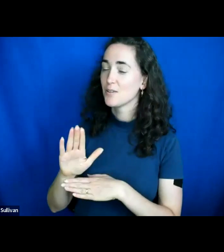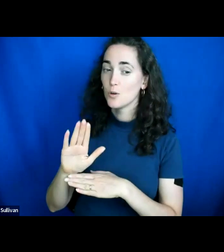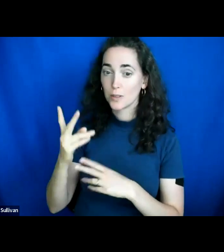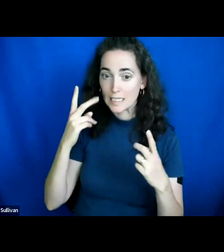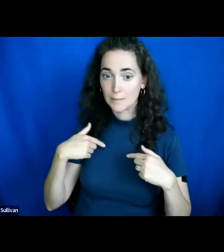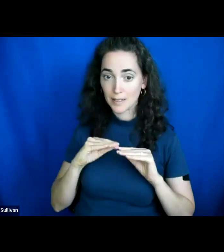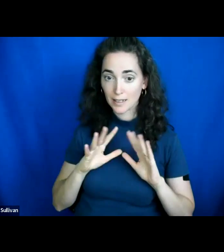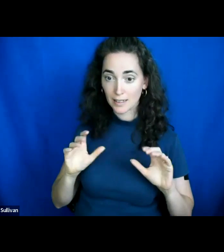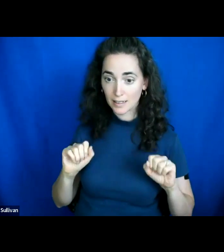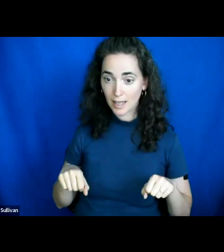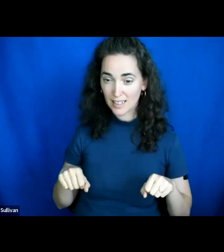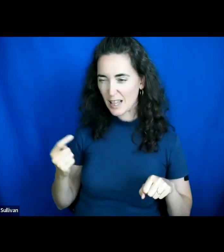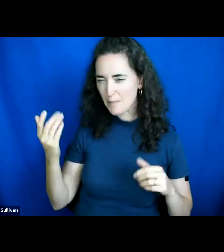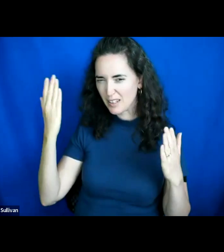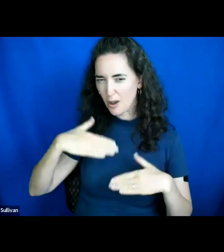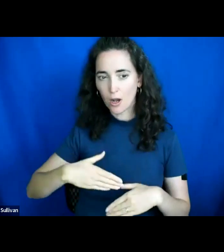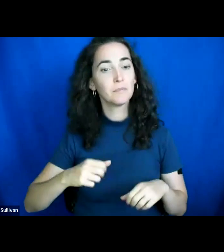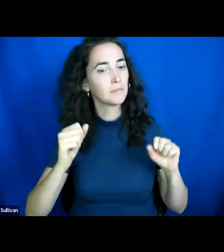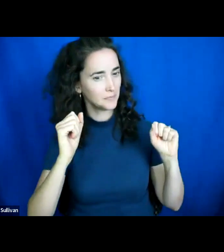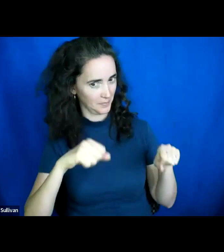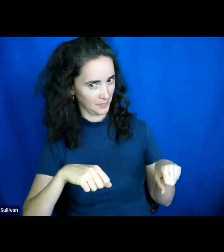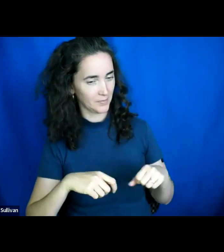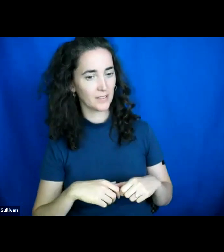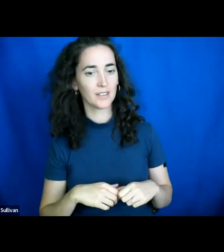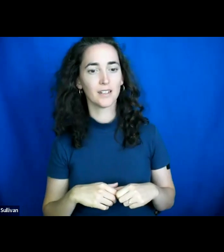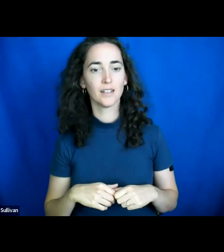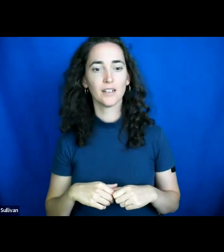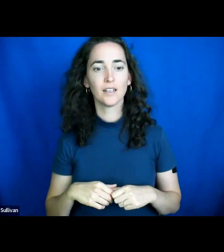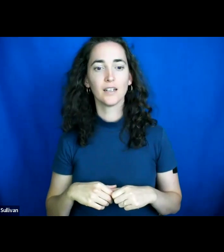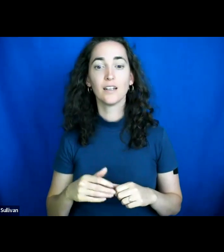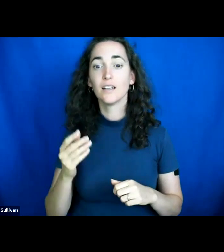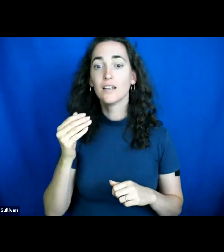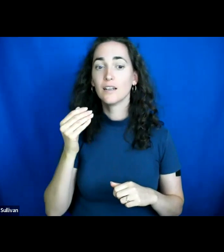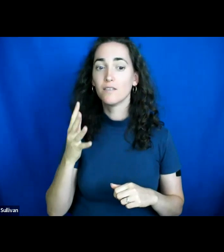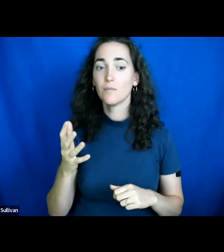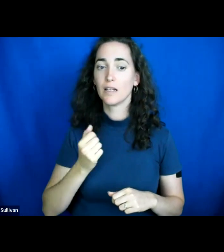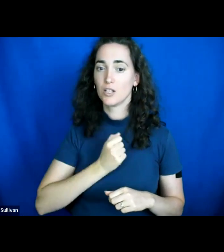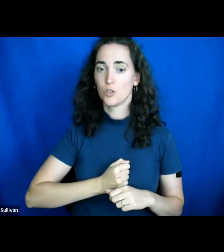Can everybody see me? Okay, I will apologize in advance. I'm.